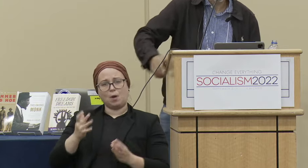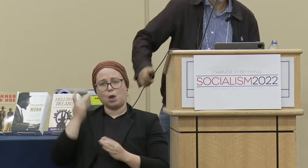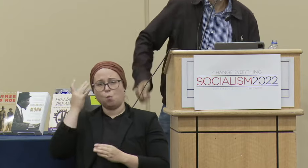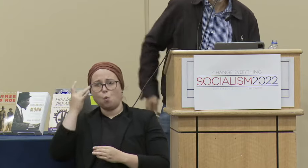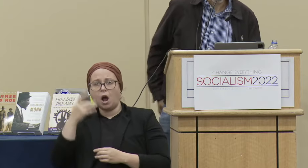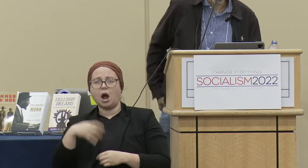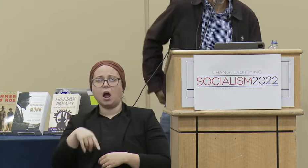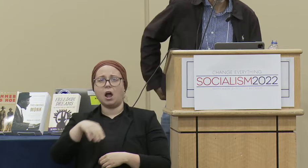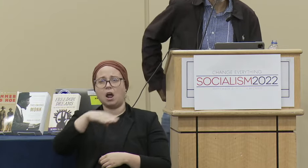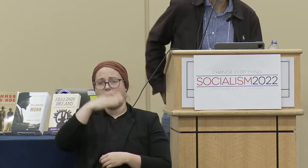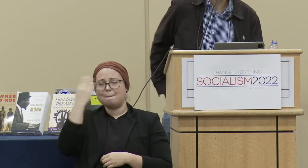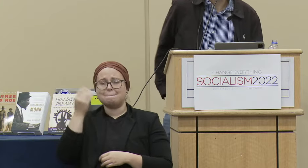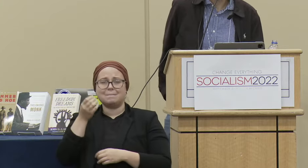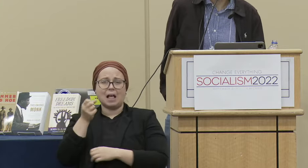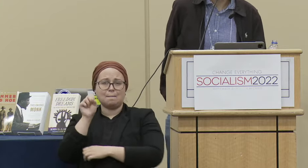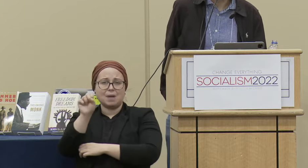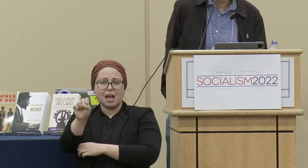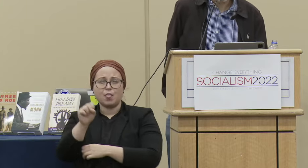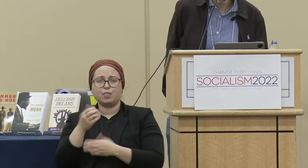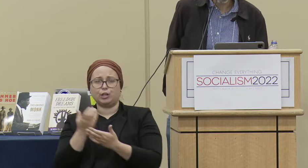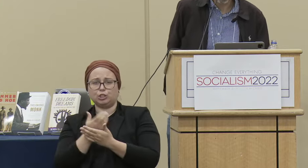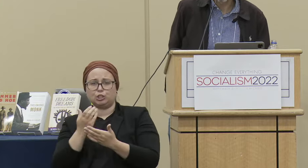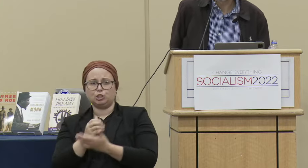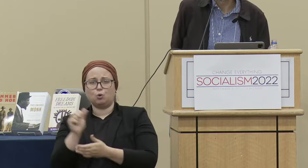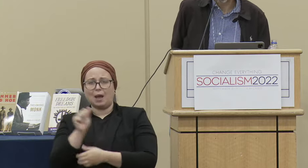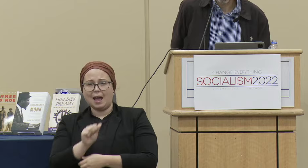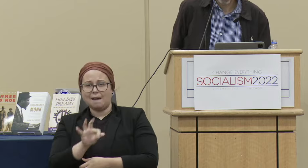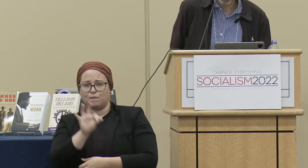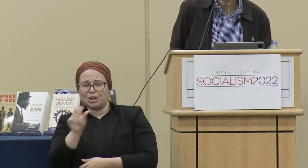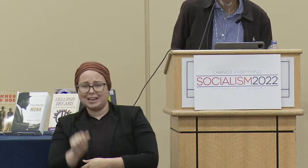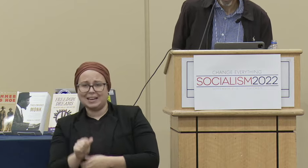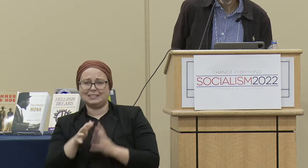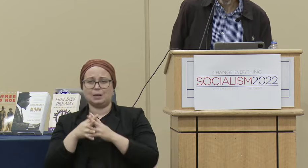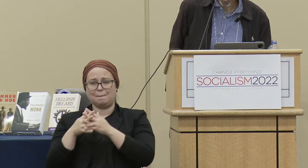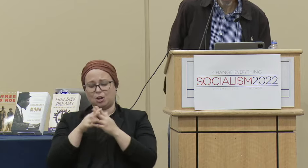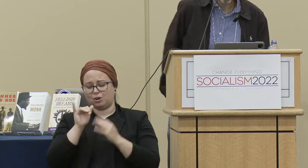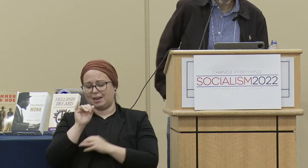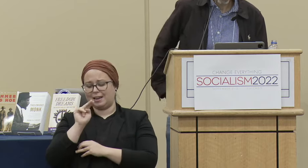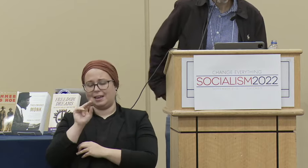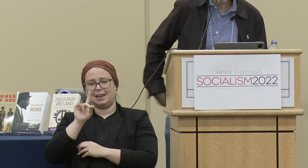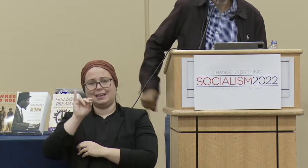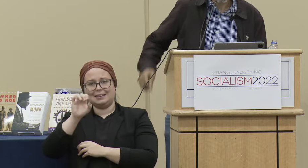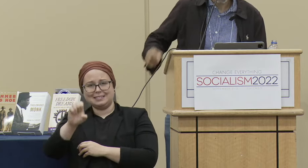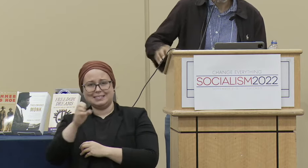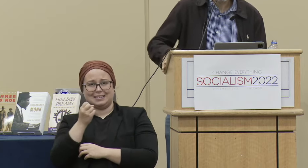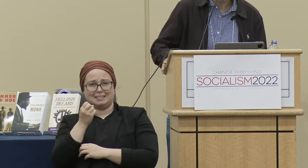don't see them that way, because they were Panthers, new